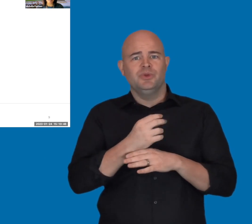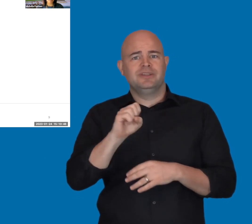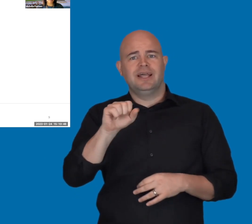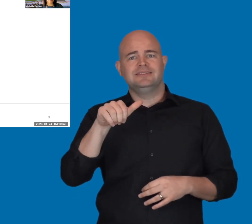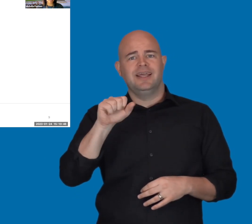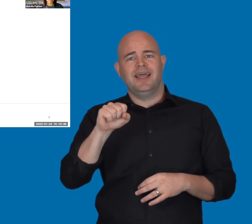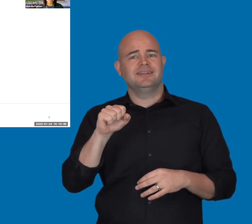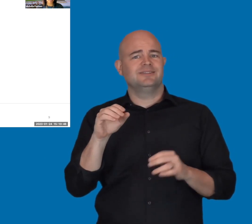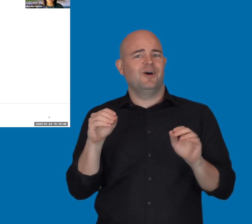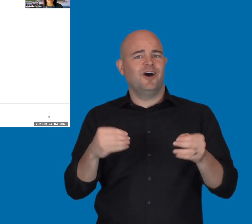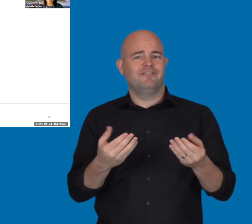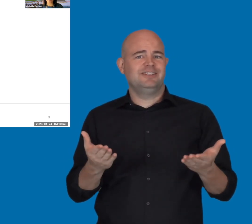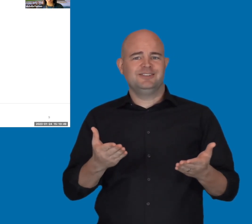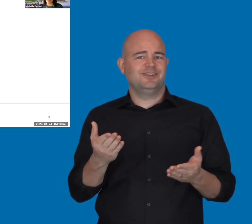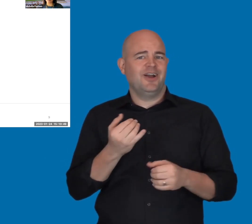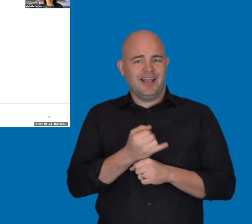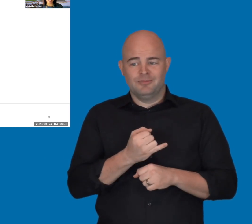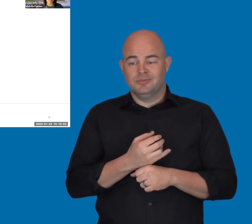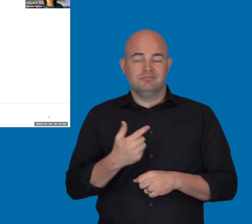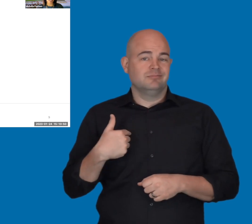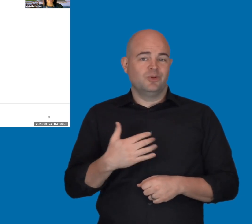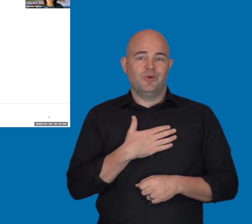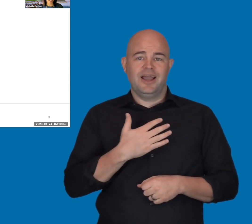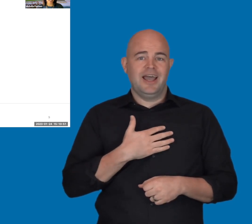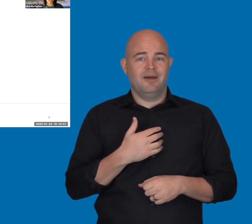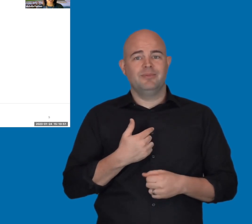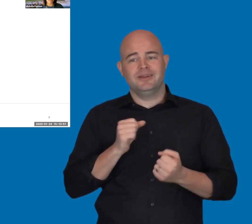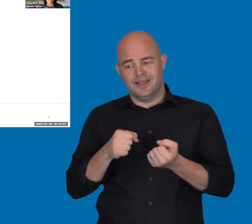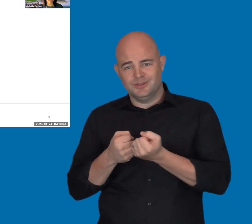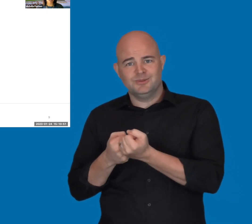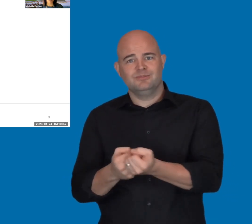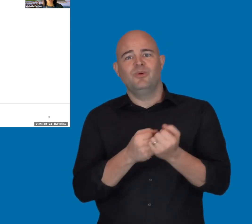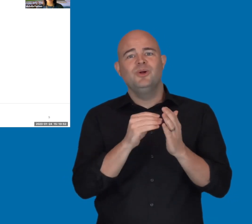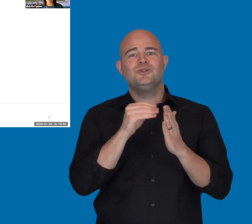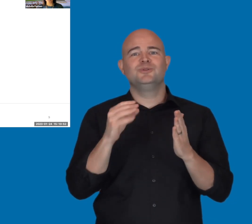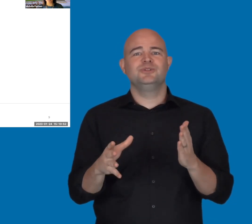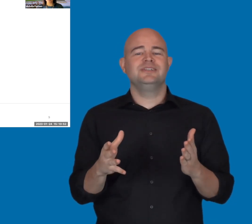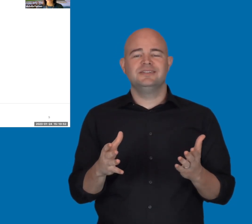of who is going to be, you know, who they might see in their classes and about our program.